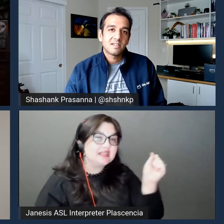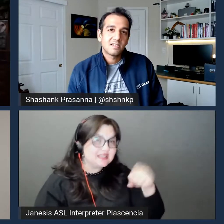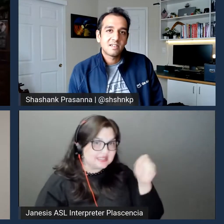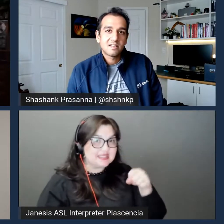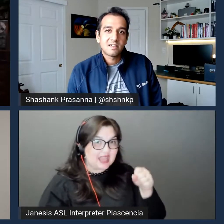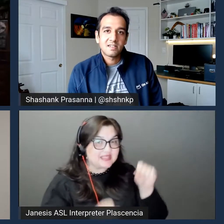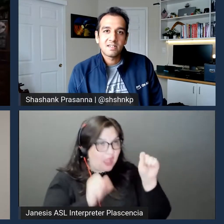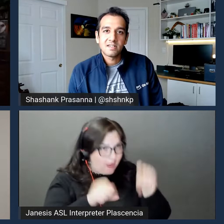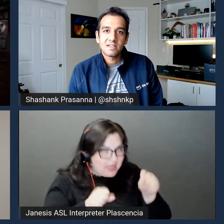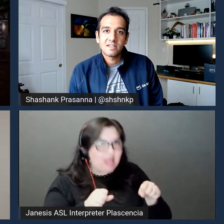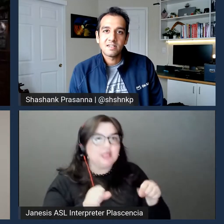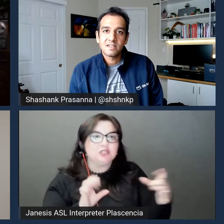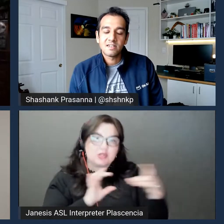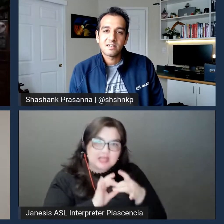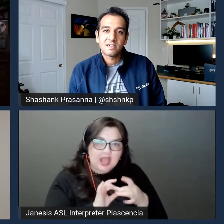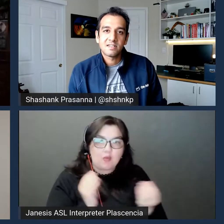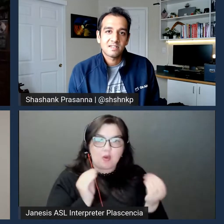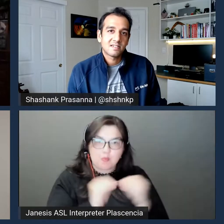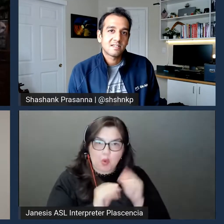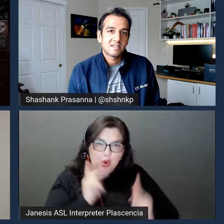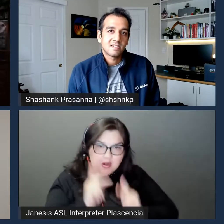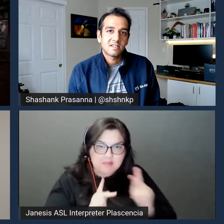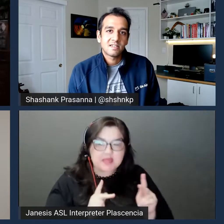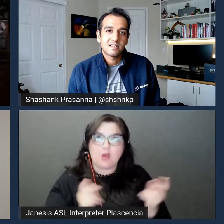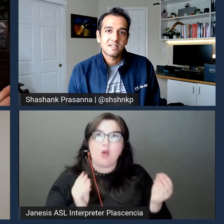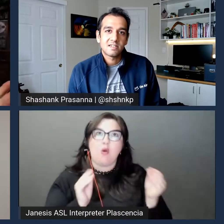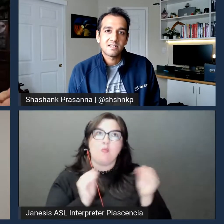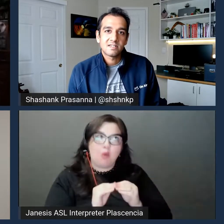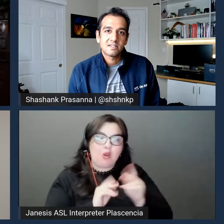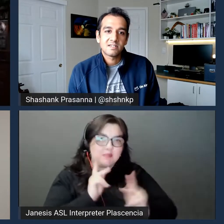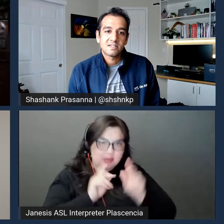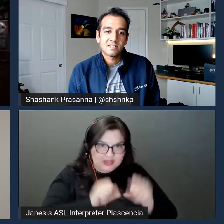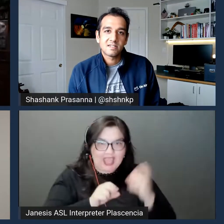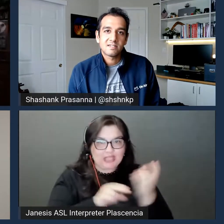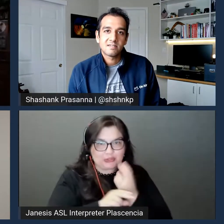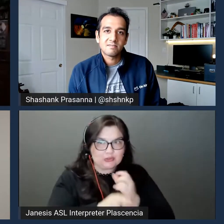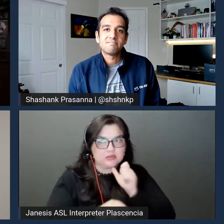to more people, more people can actually use this product instead of making something proprietary